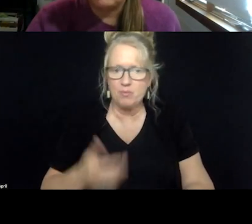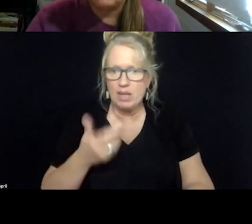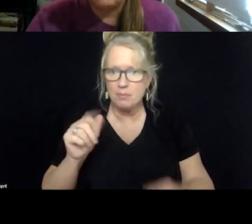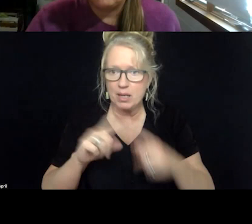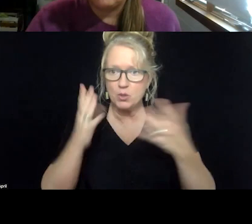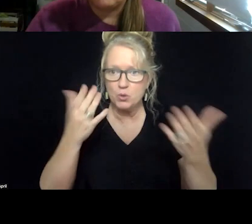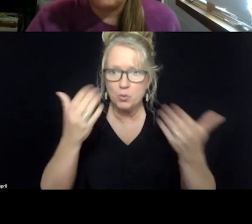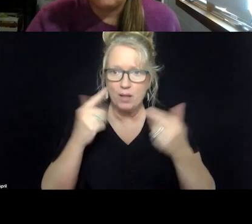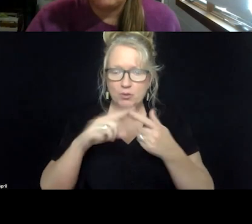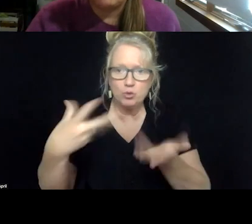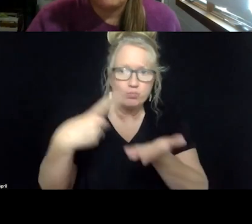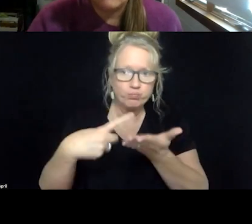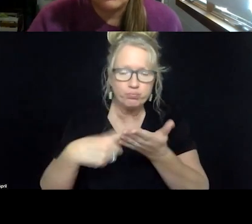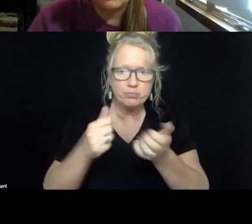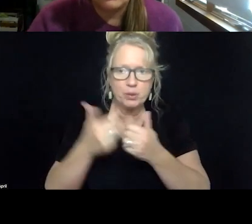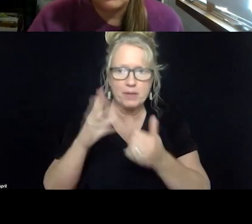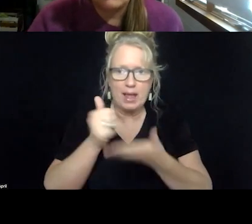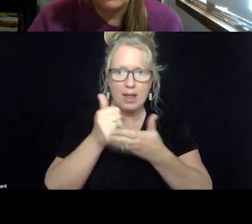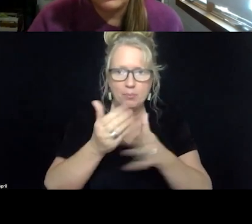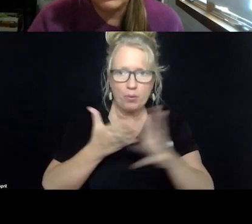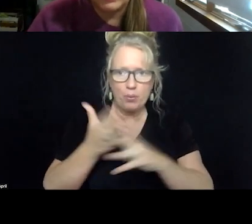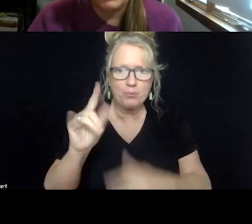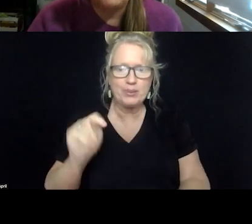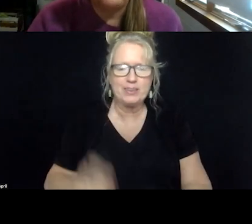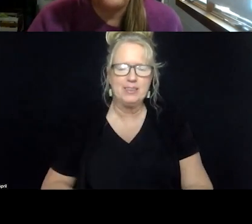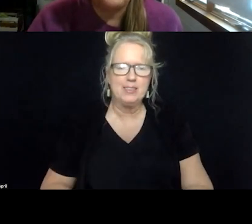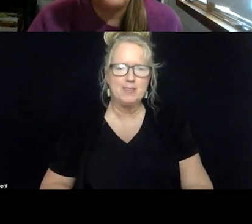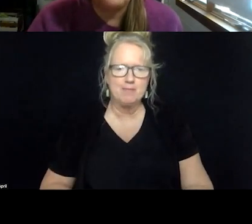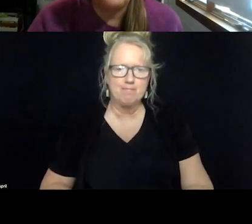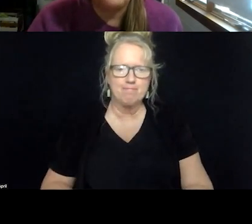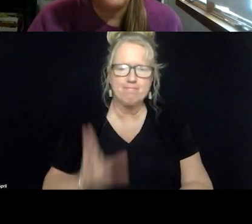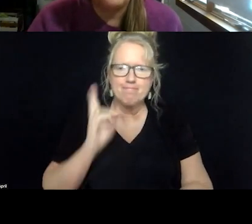TALK THROUGH IT?